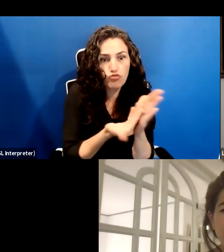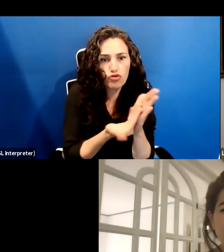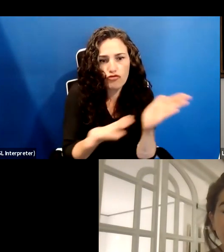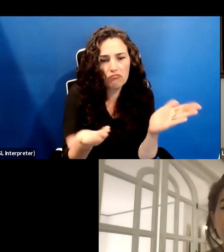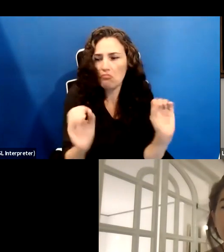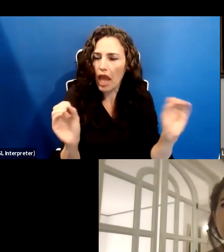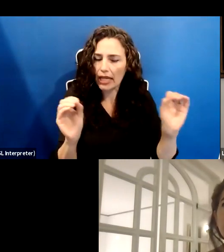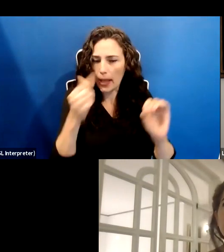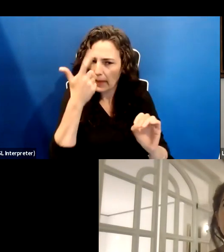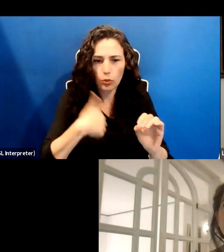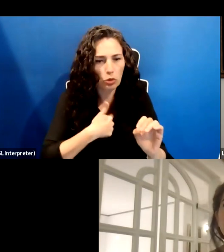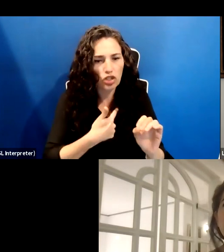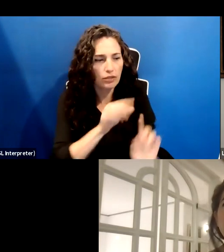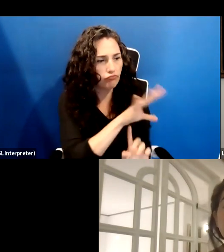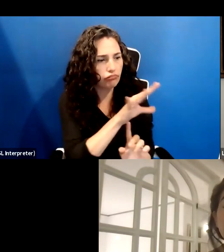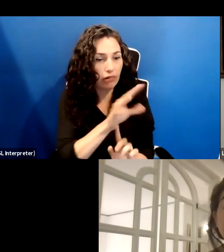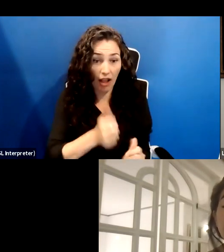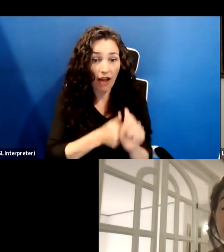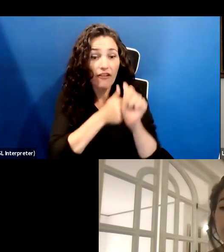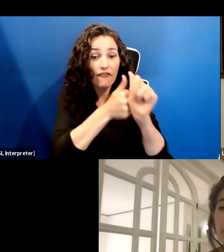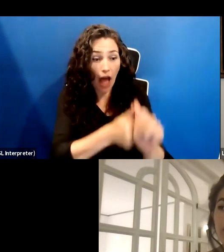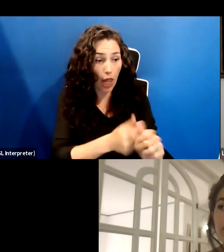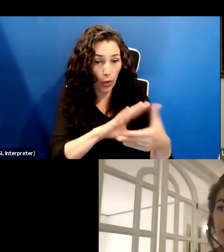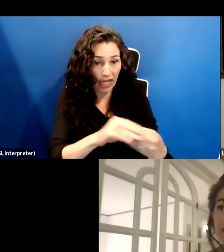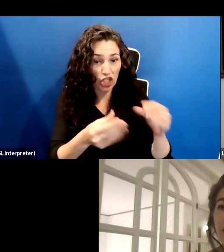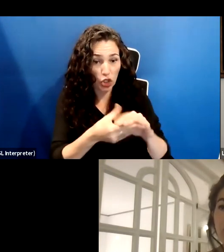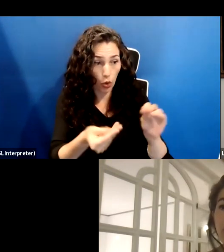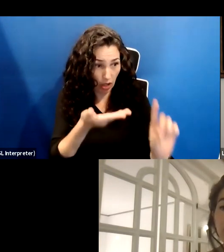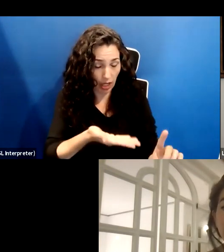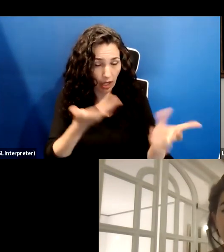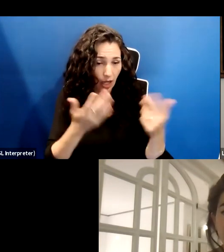So we were nervous about the fact that we had heard